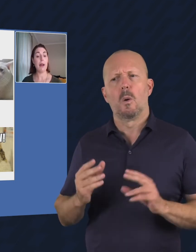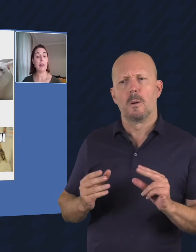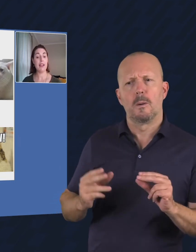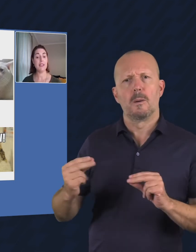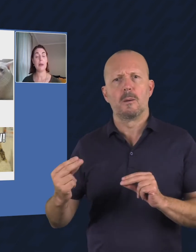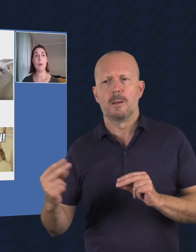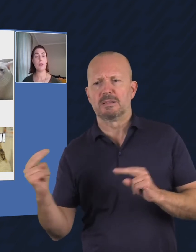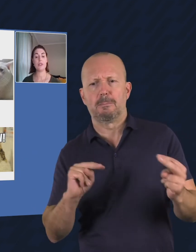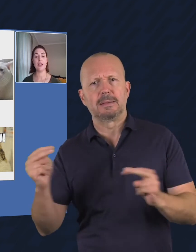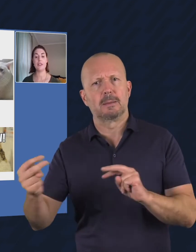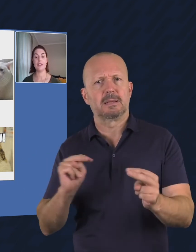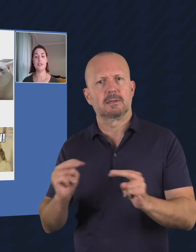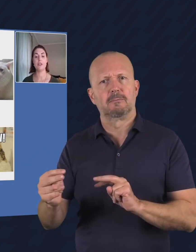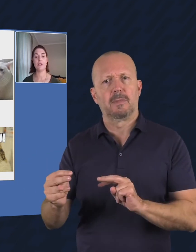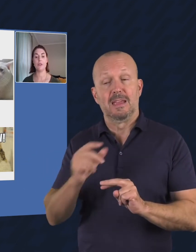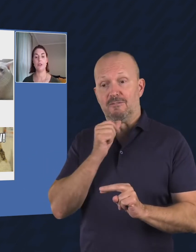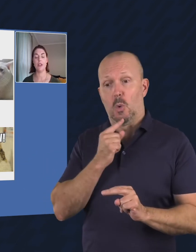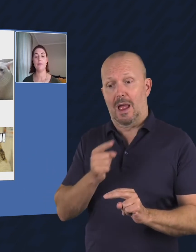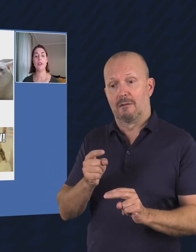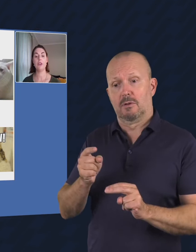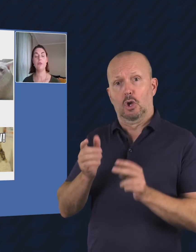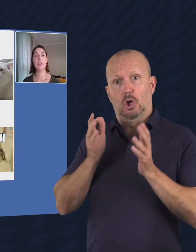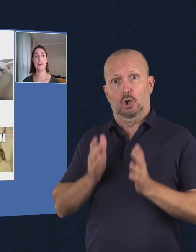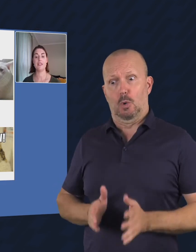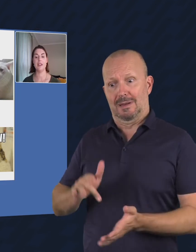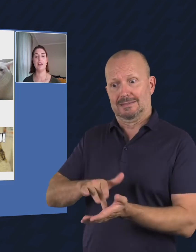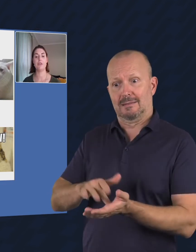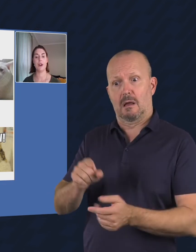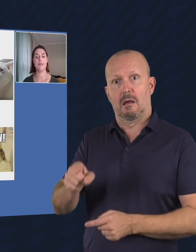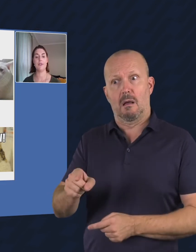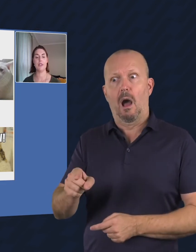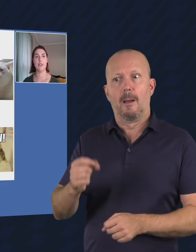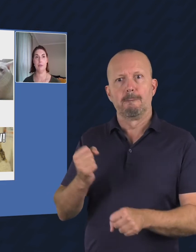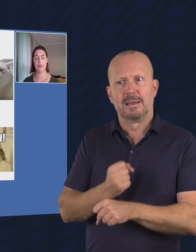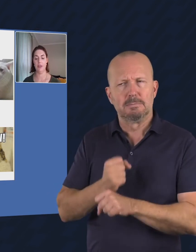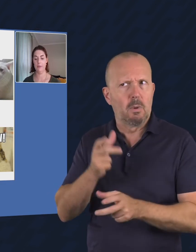By placing a person at the centre of the story, it humanises it and drives visitor empathy.